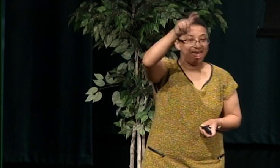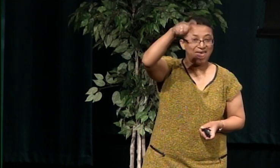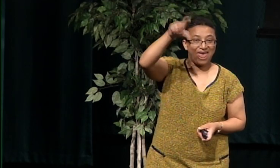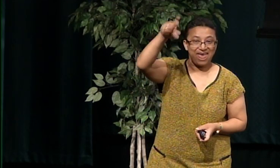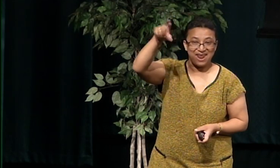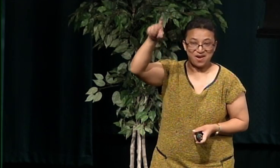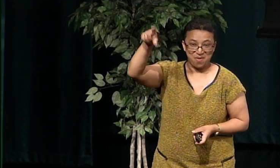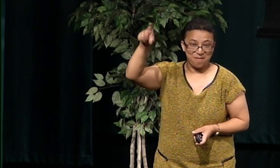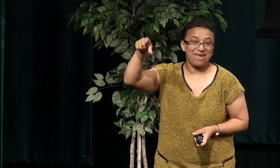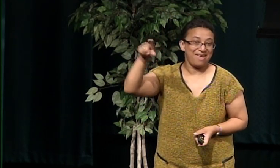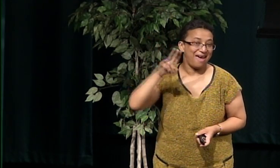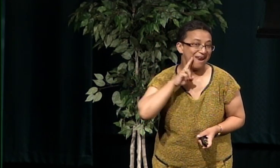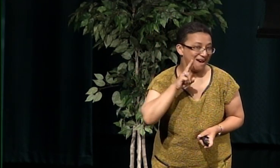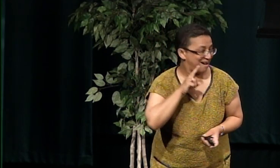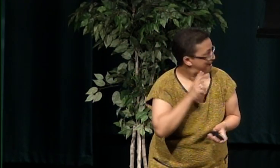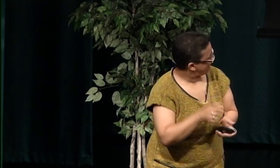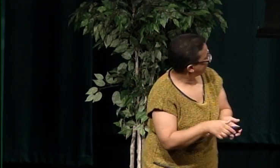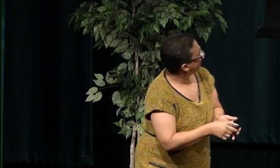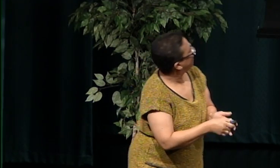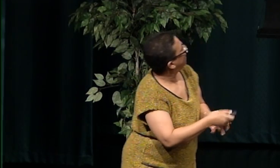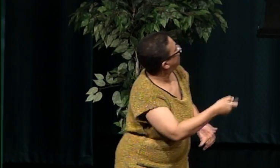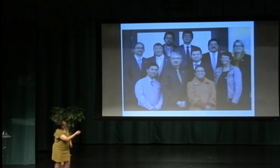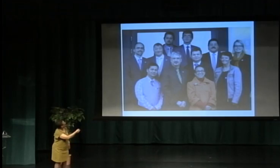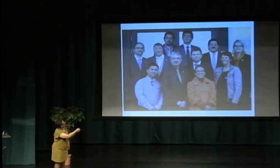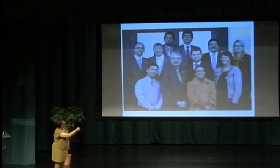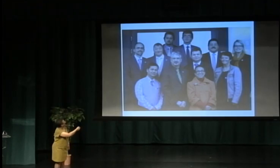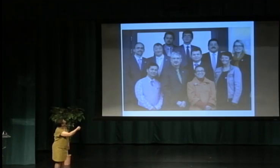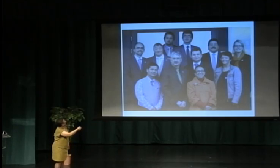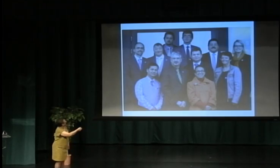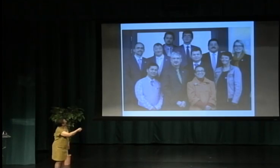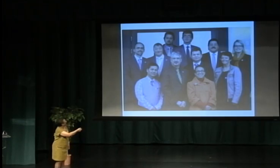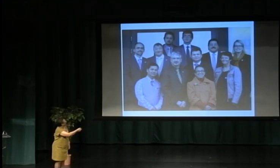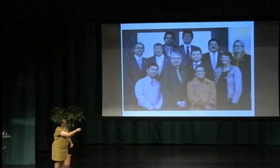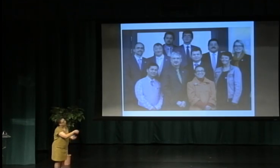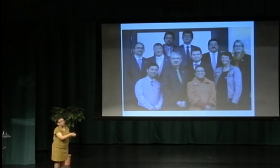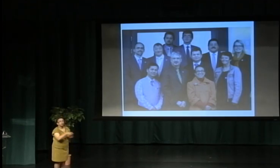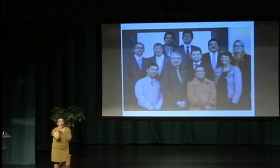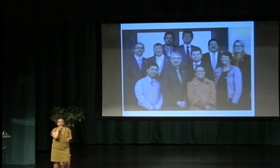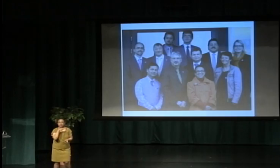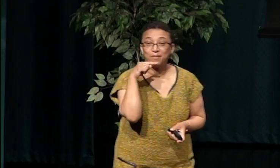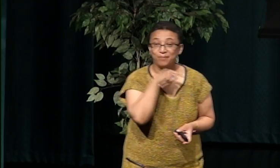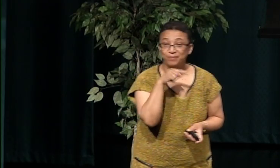Norway.